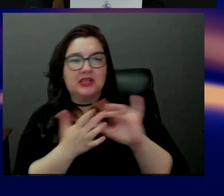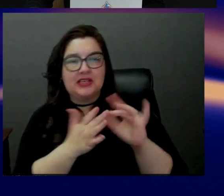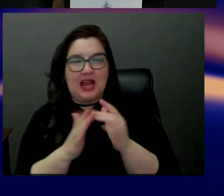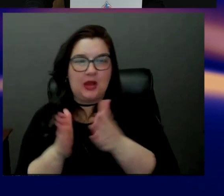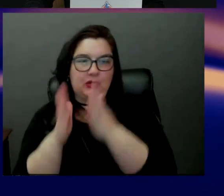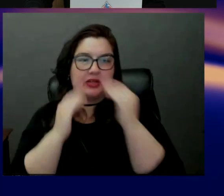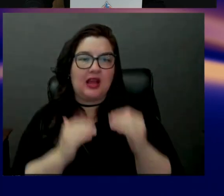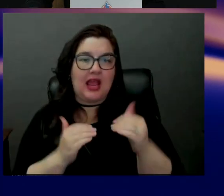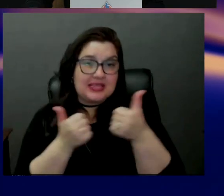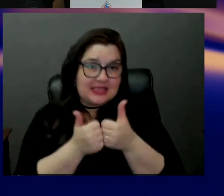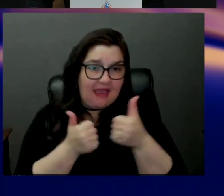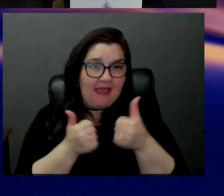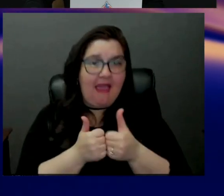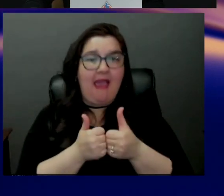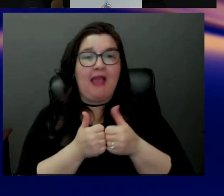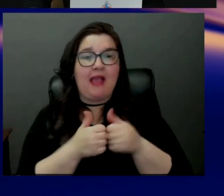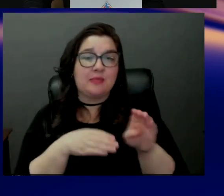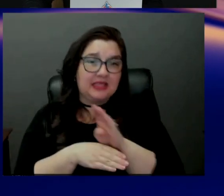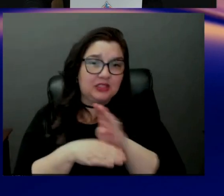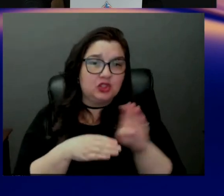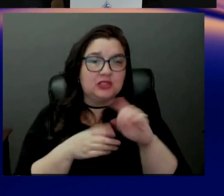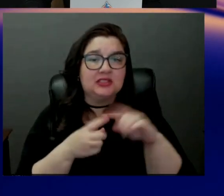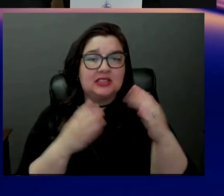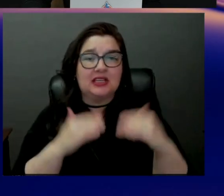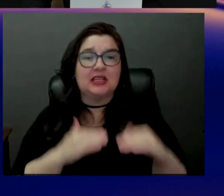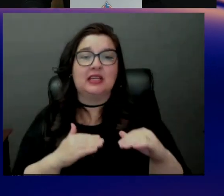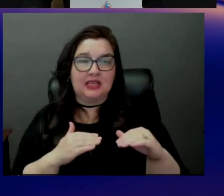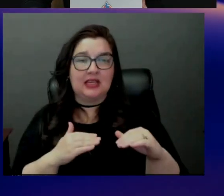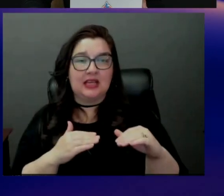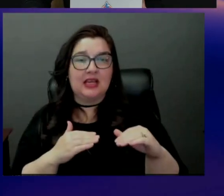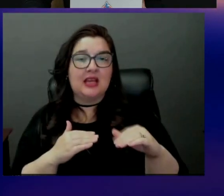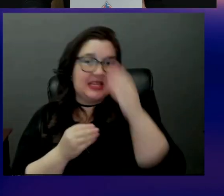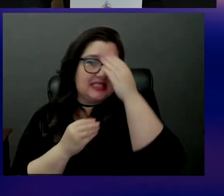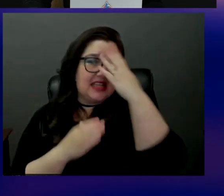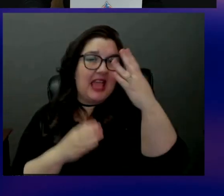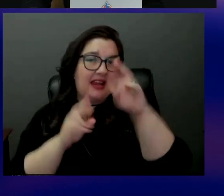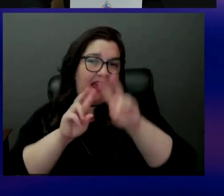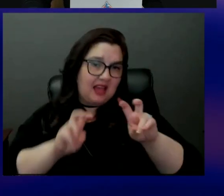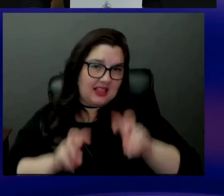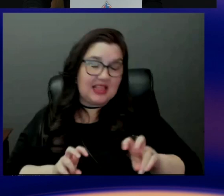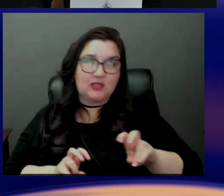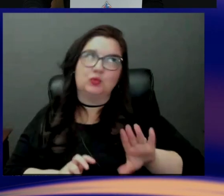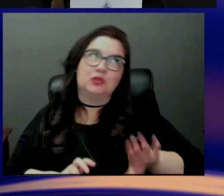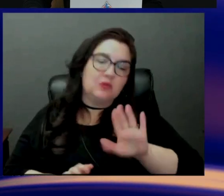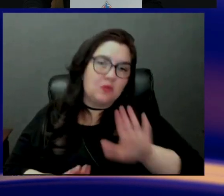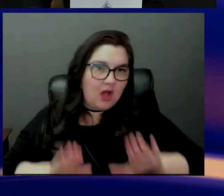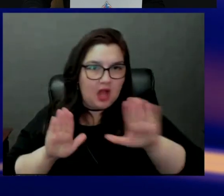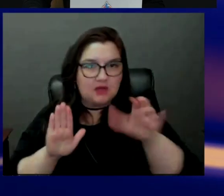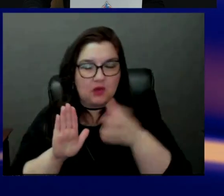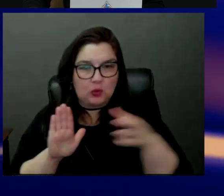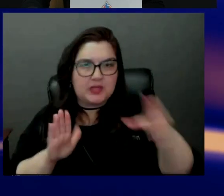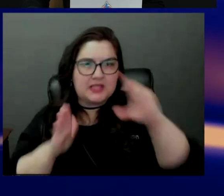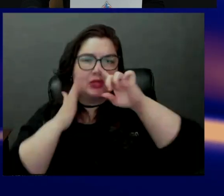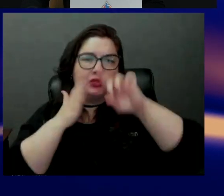or even data analytics lens. So great resources there, check it out and see what it is that may benefit you.